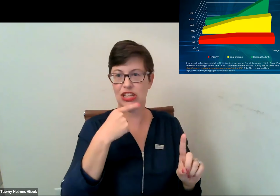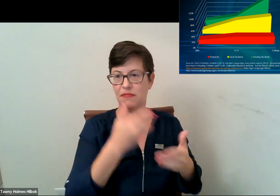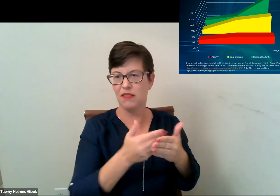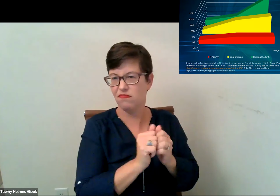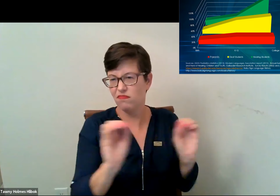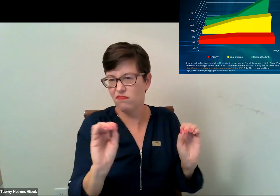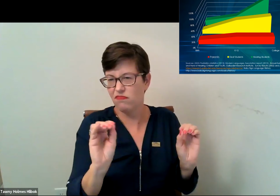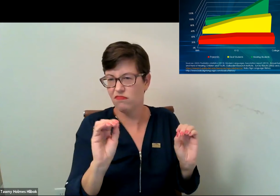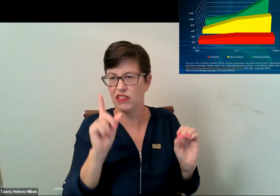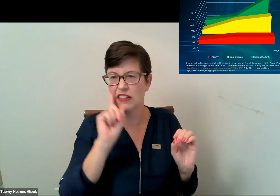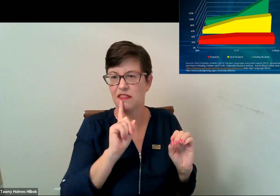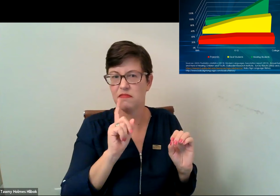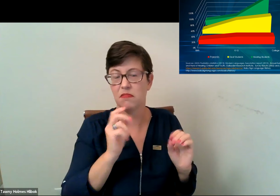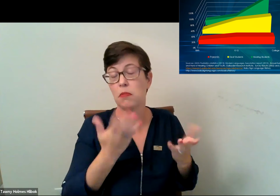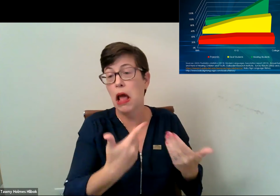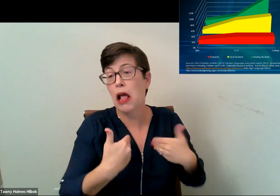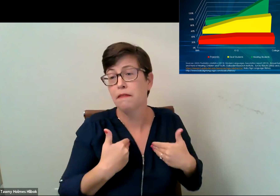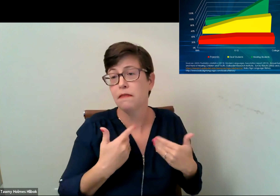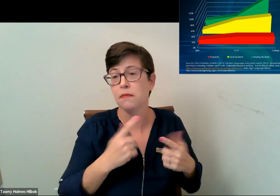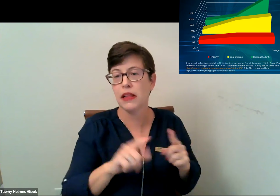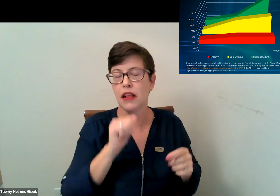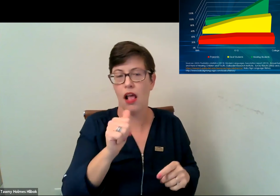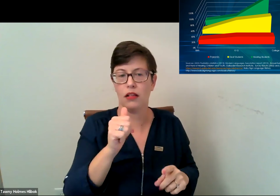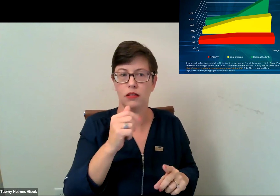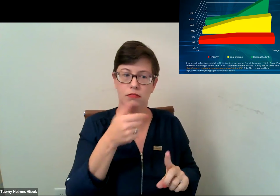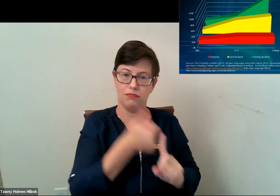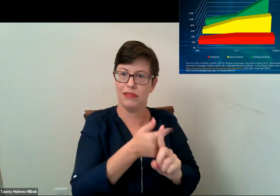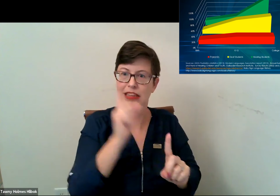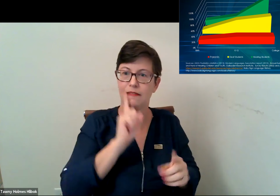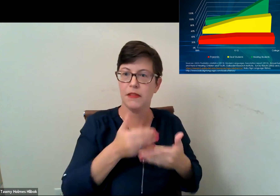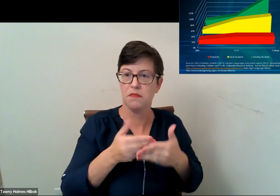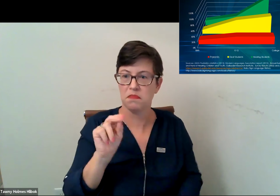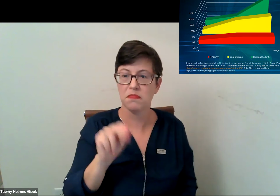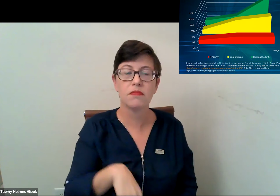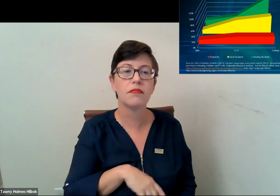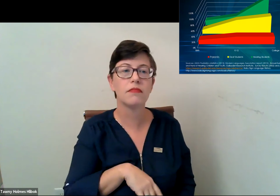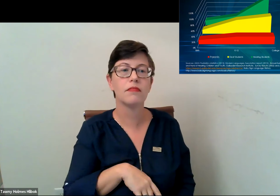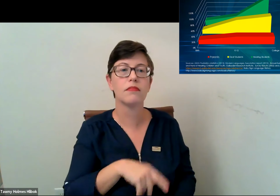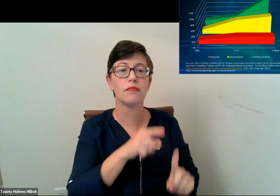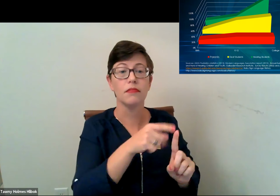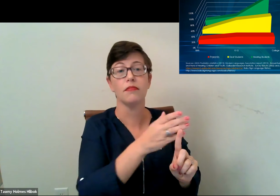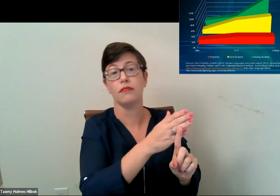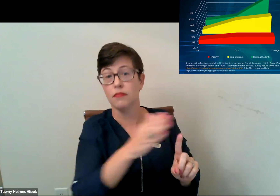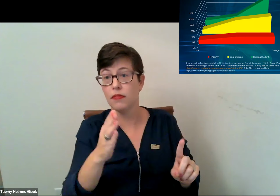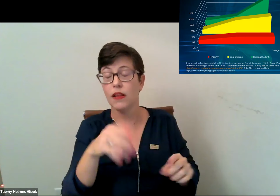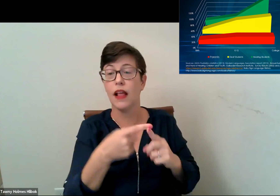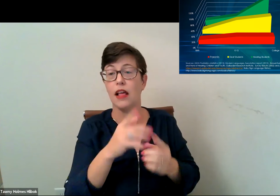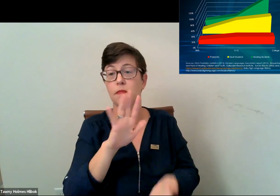That trend has become very popular for babies to learn sign language, whether or not they have debt parents.